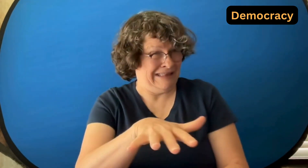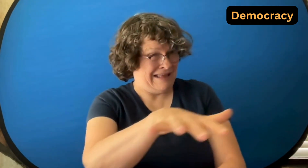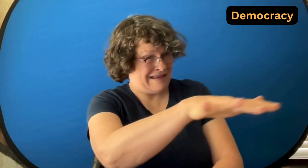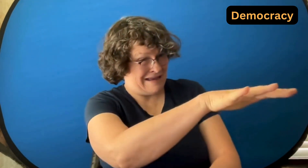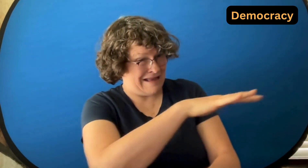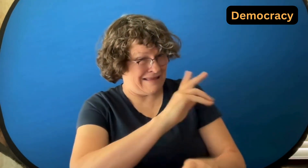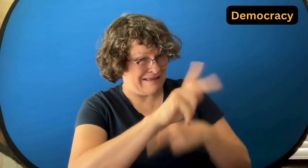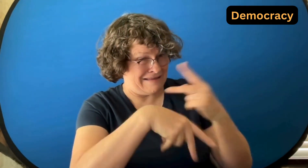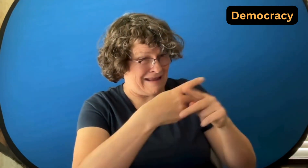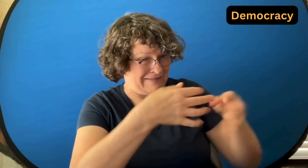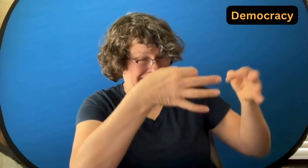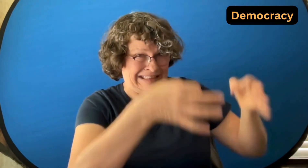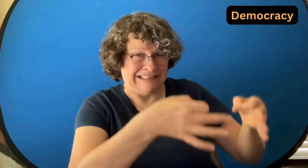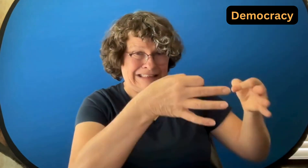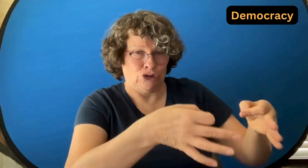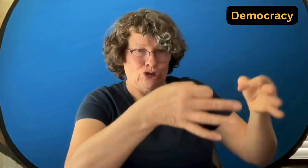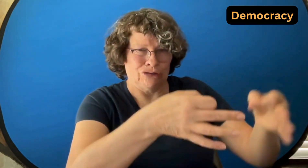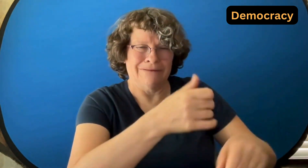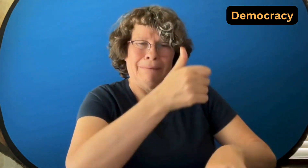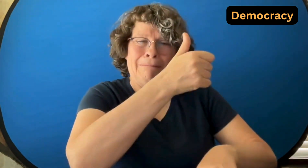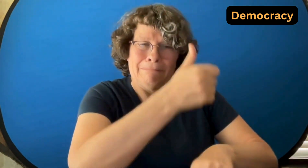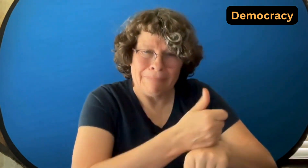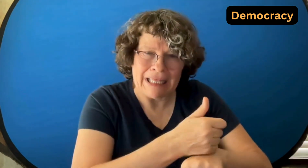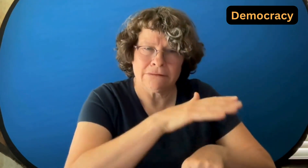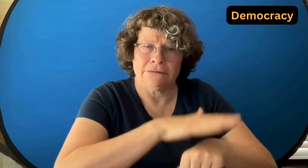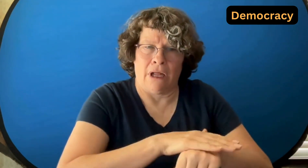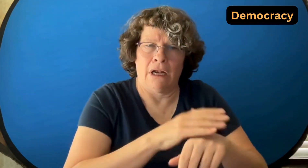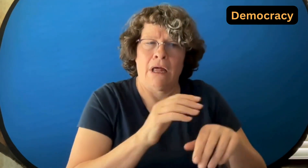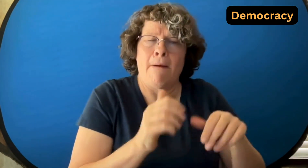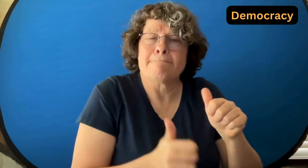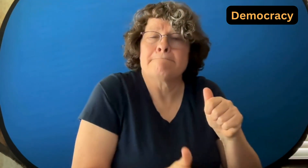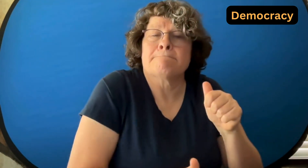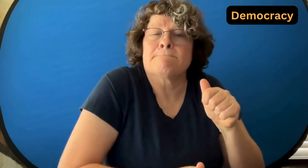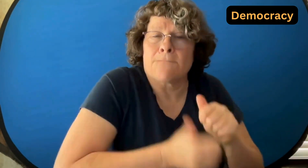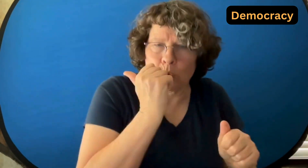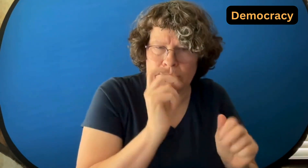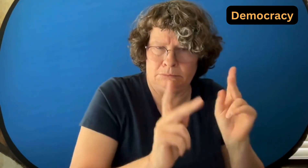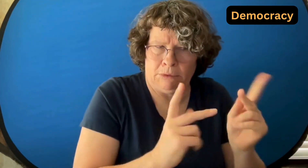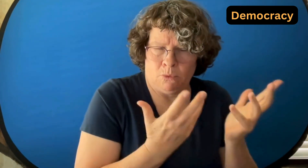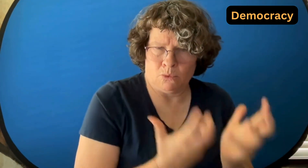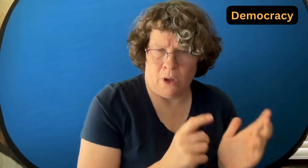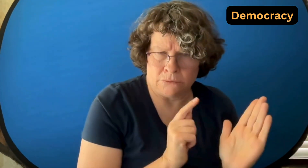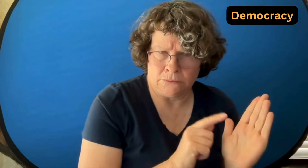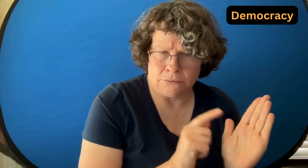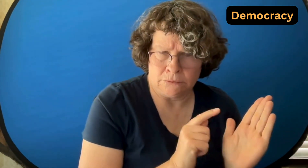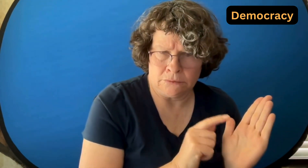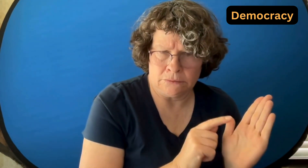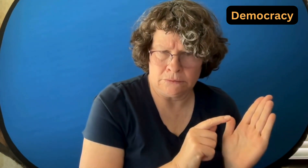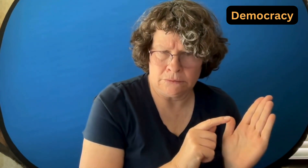Decisions are made based on what most people want,